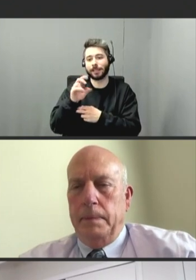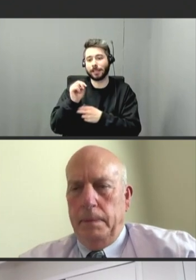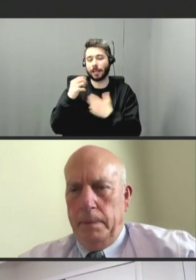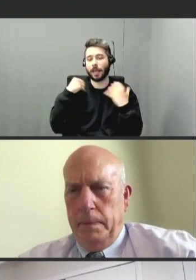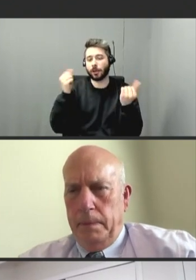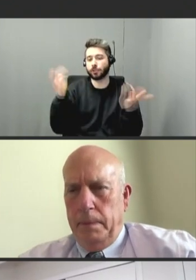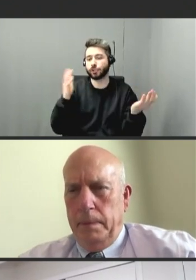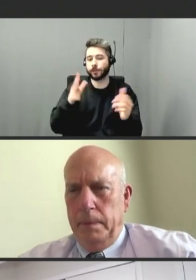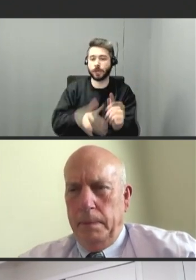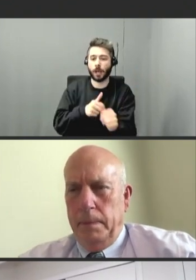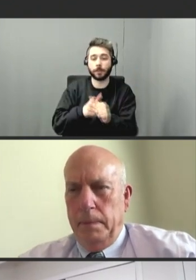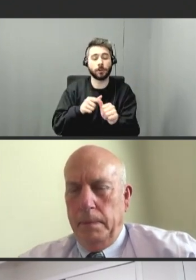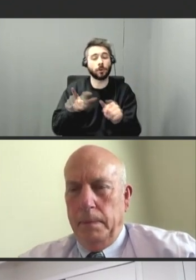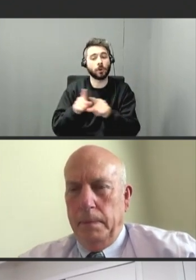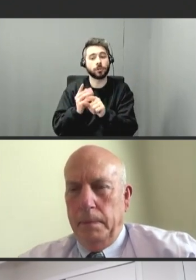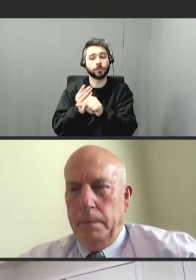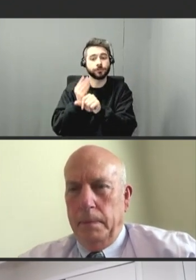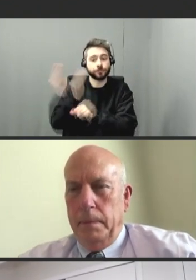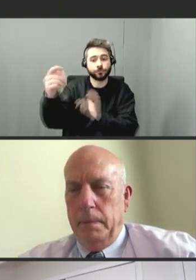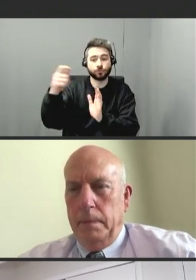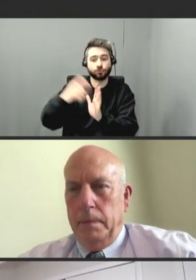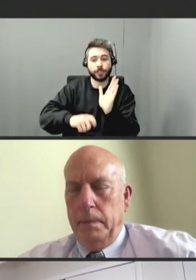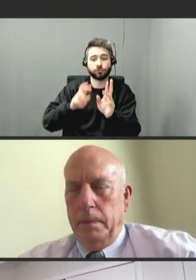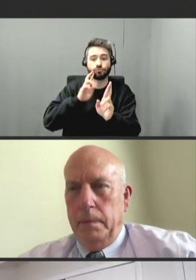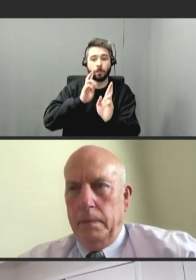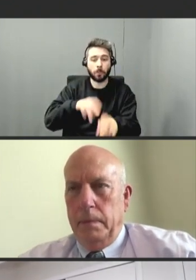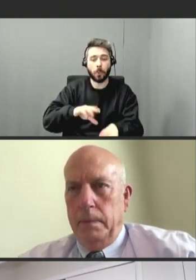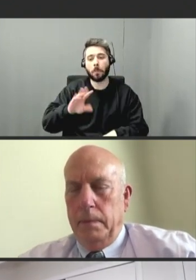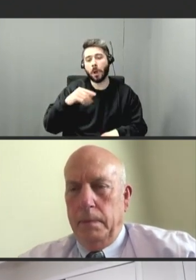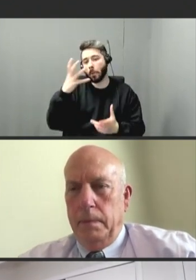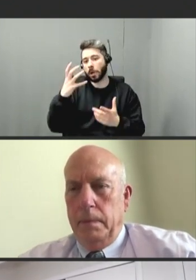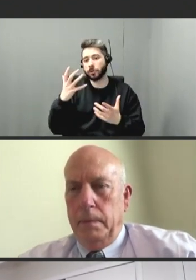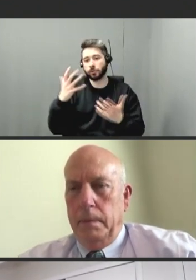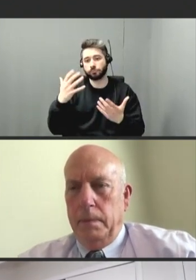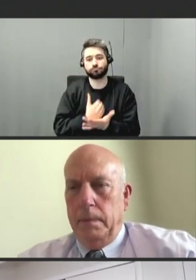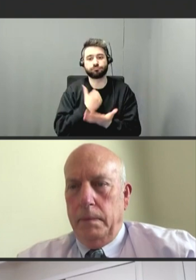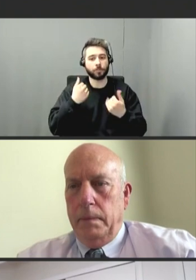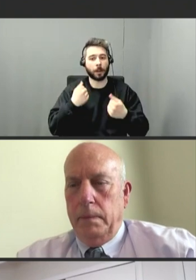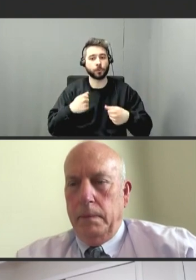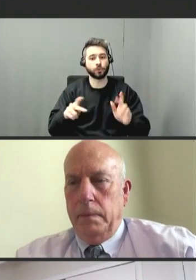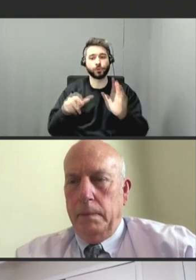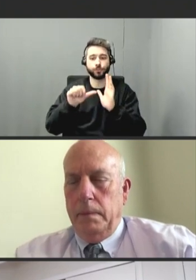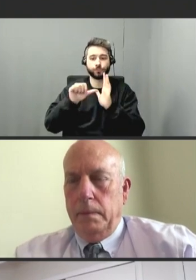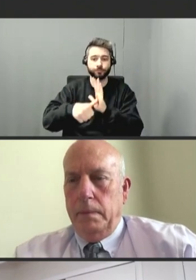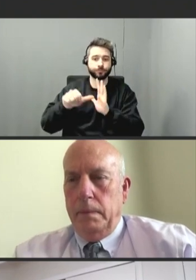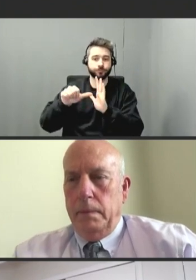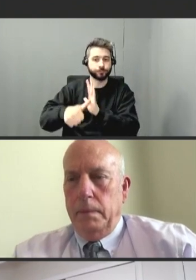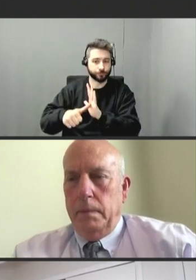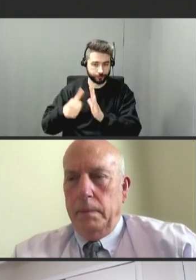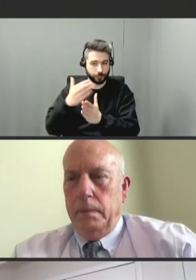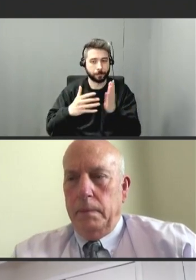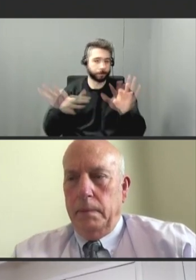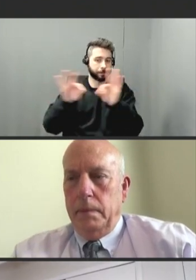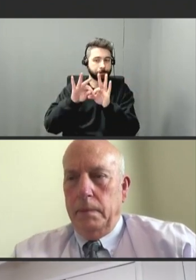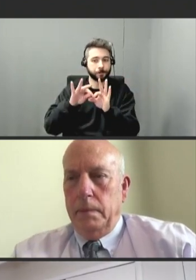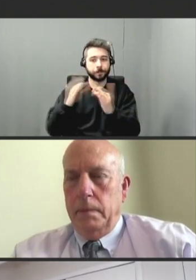We also submitted a written report, but I would like to take this opportunity to highlight some key items.